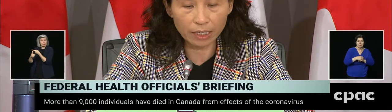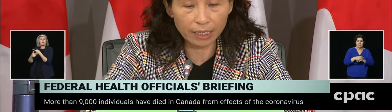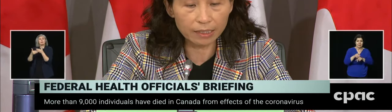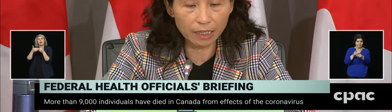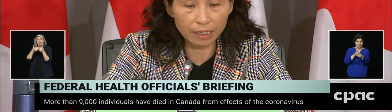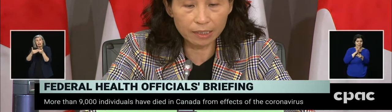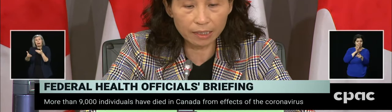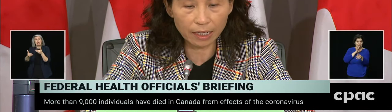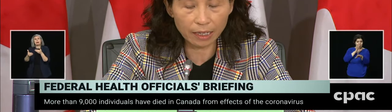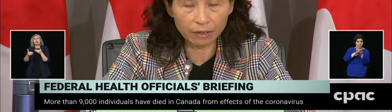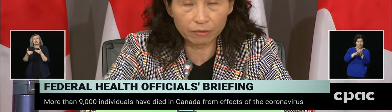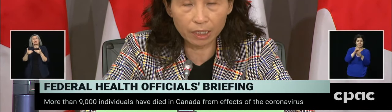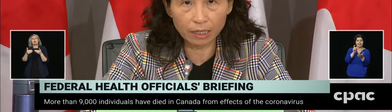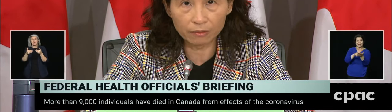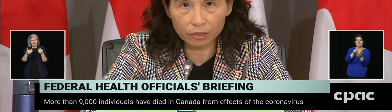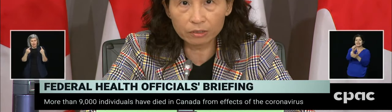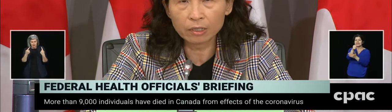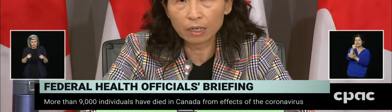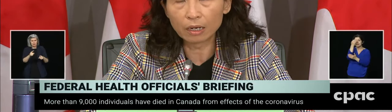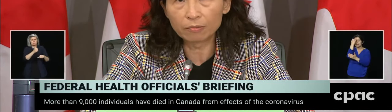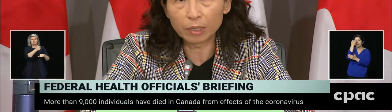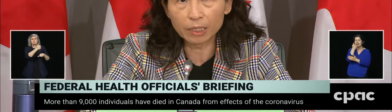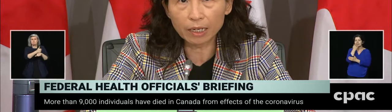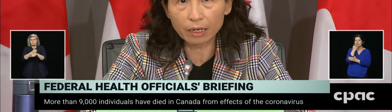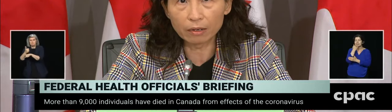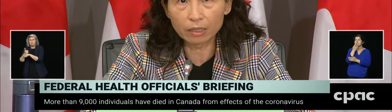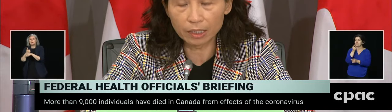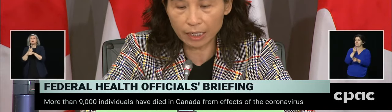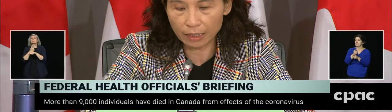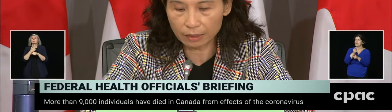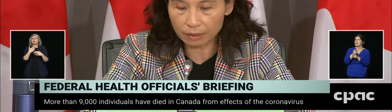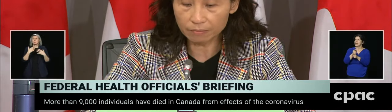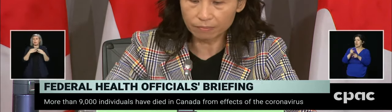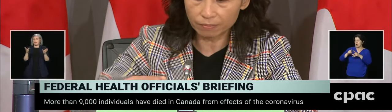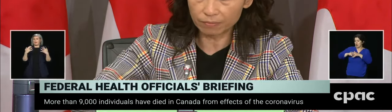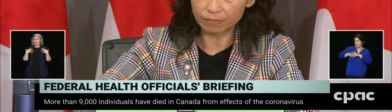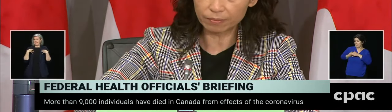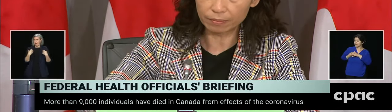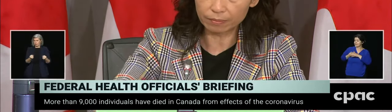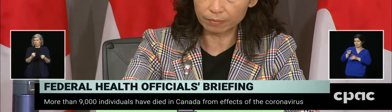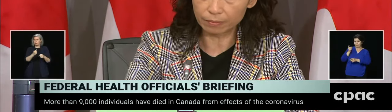IDENTIFIED, LOTS OF PUBLIC HEALTH MEASURES EVOLVED AND